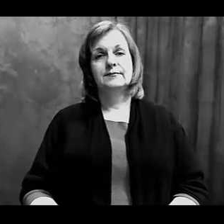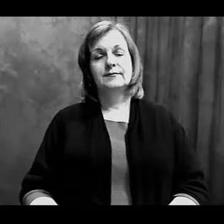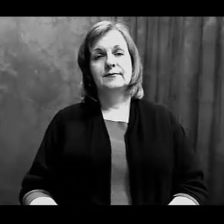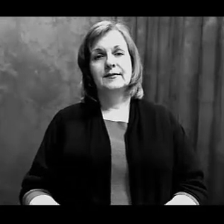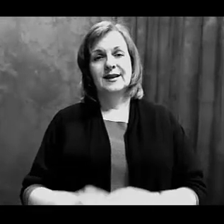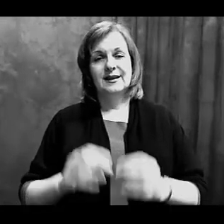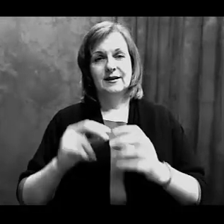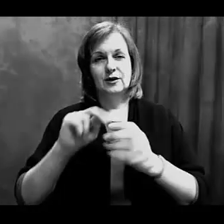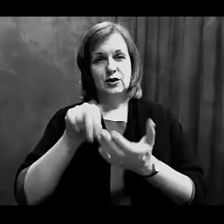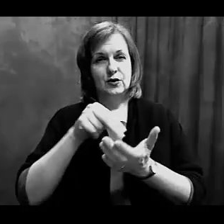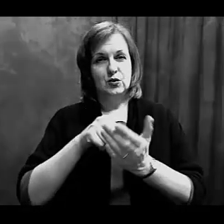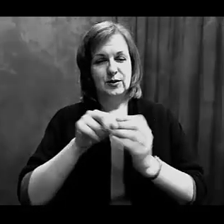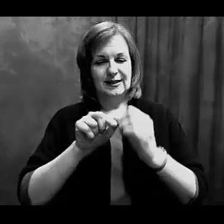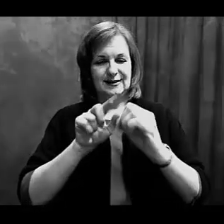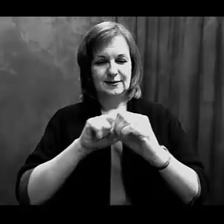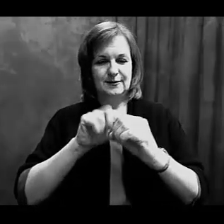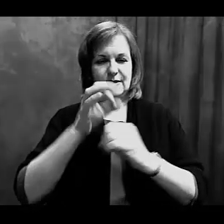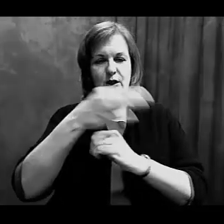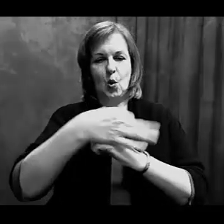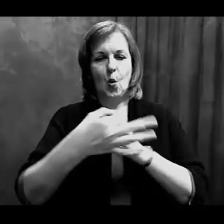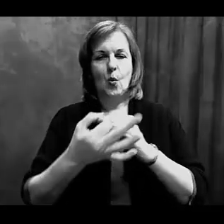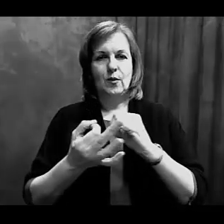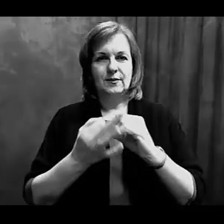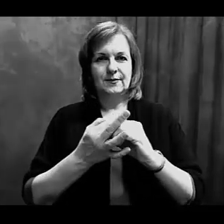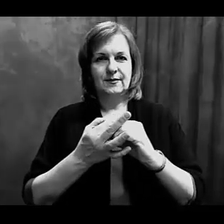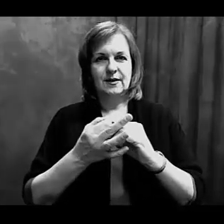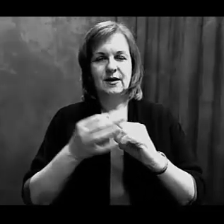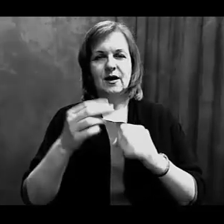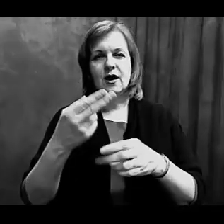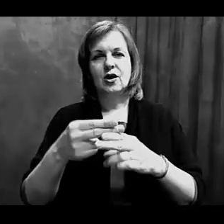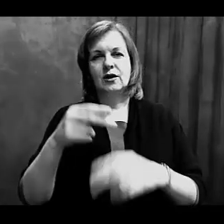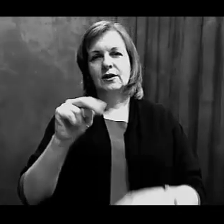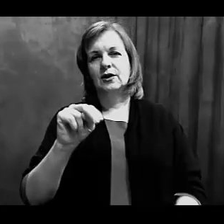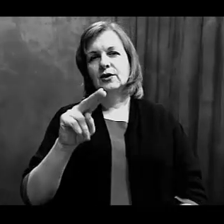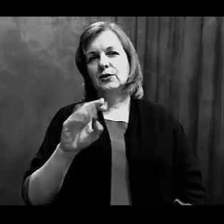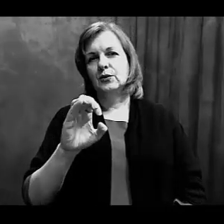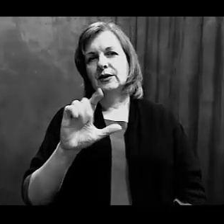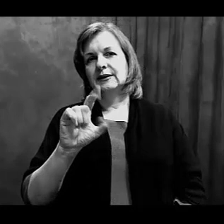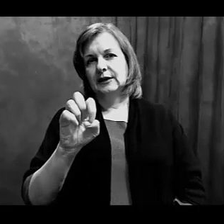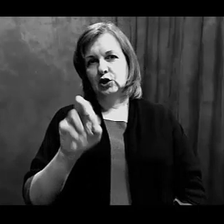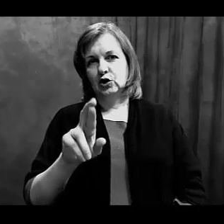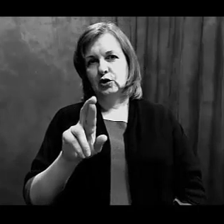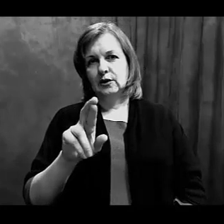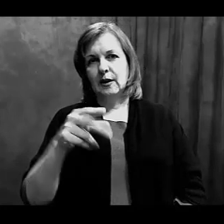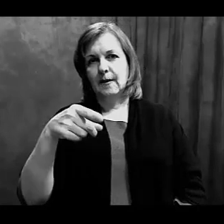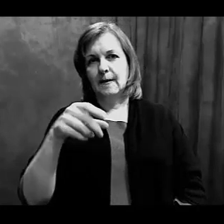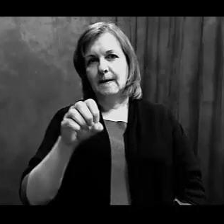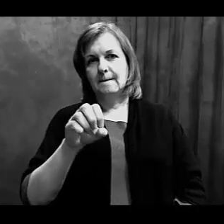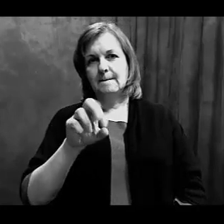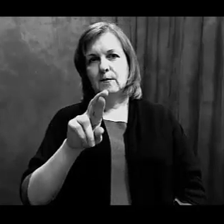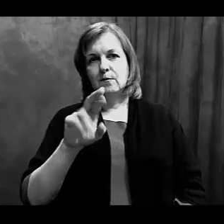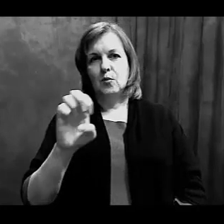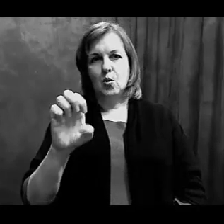these holes that you see are known as nuclear pores